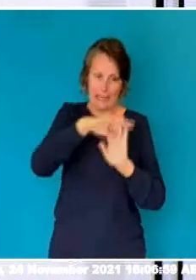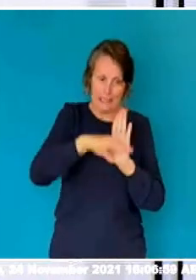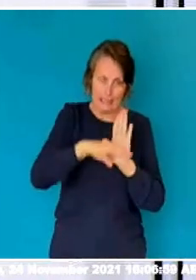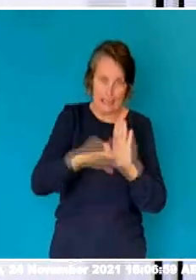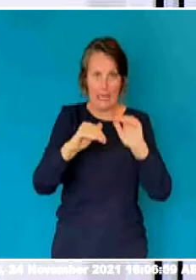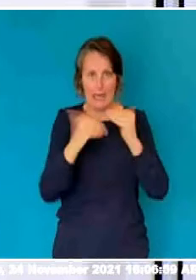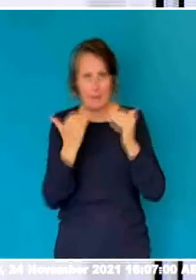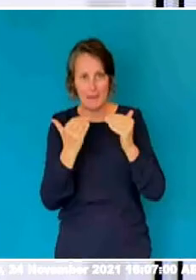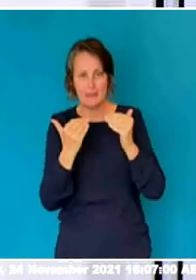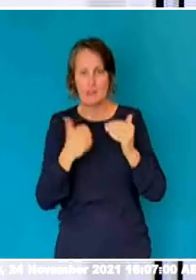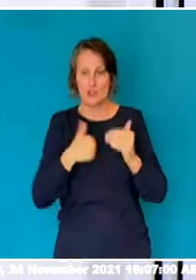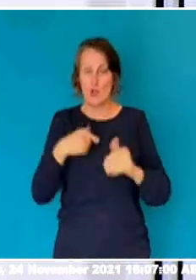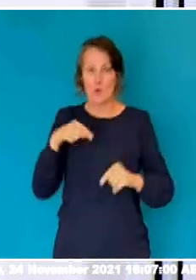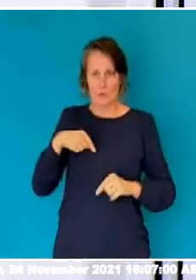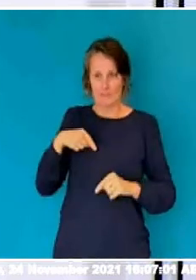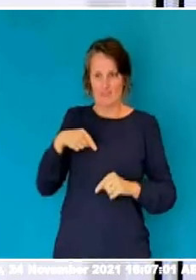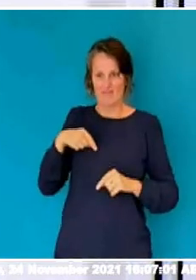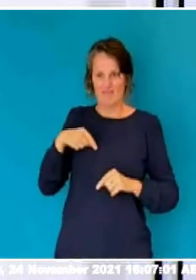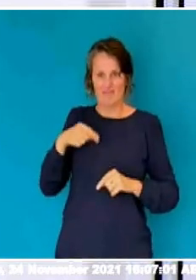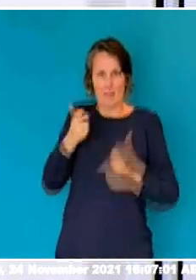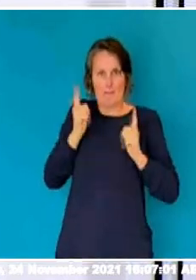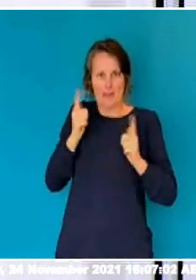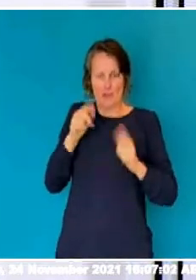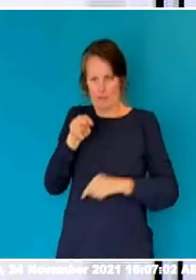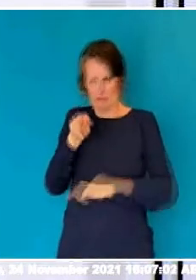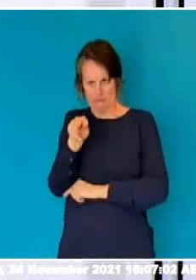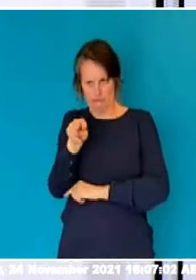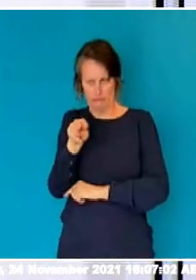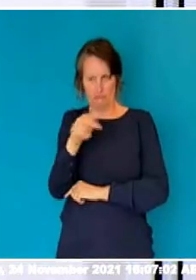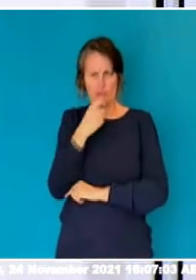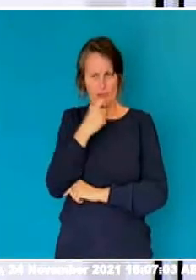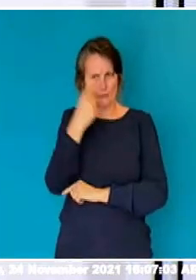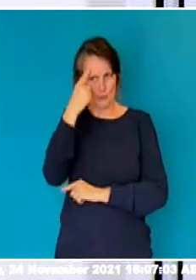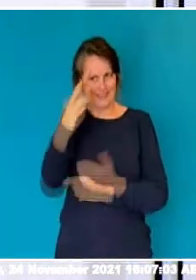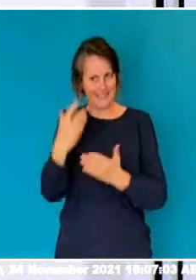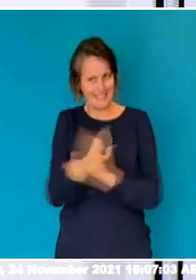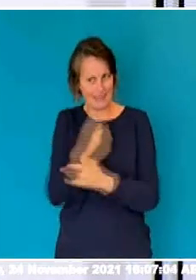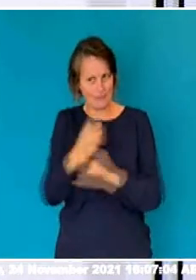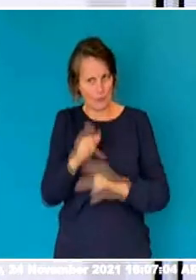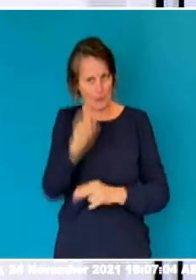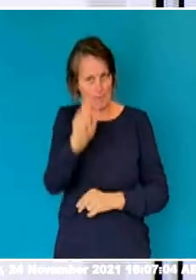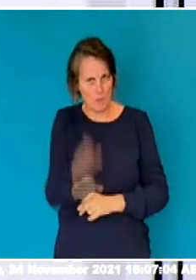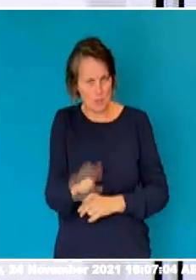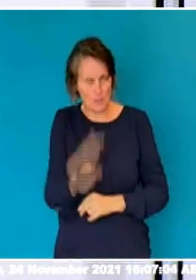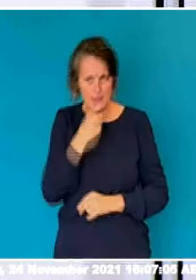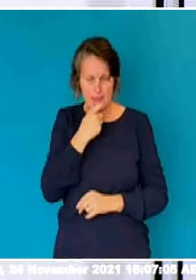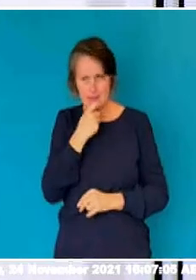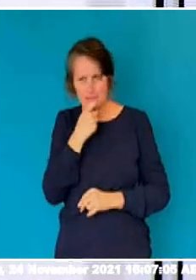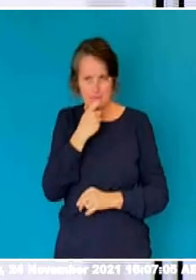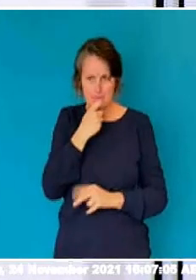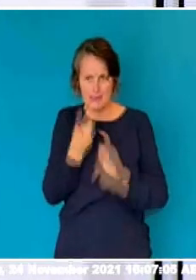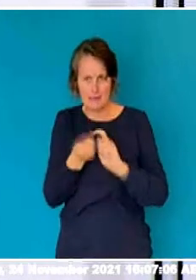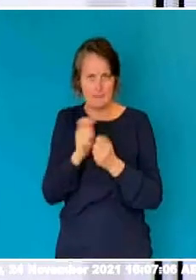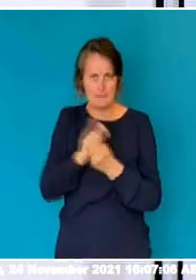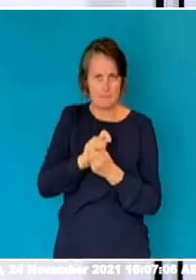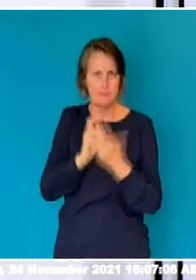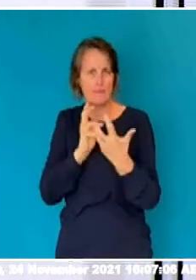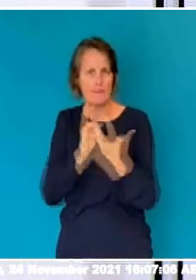accommodating those restrictions, having regard to safety? Not always. That may be one way.